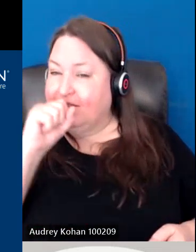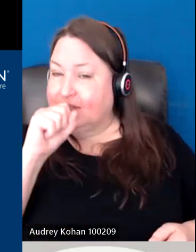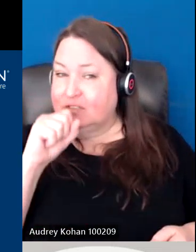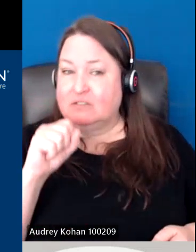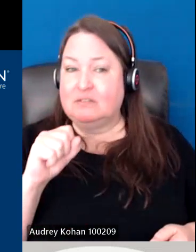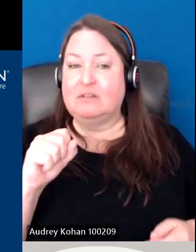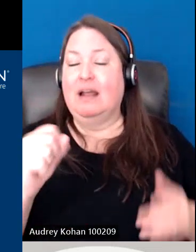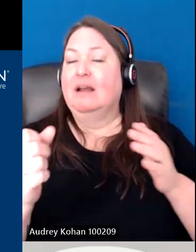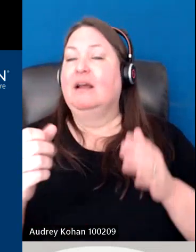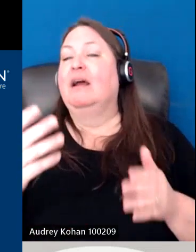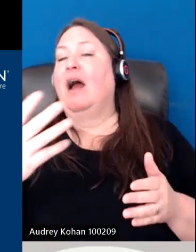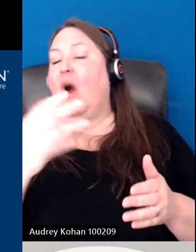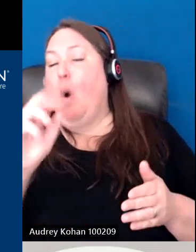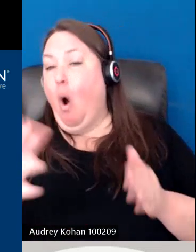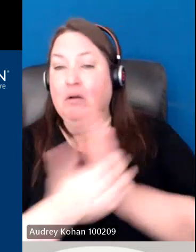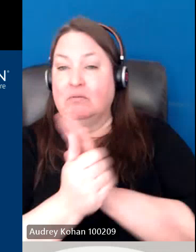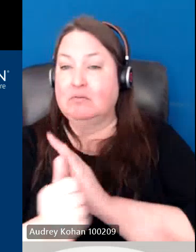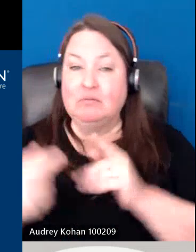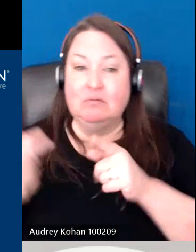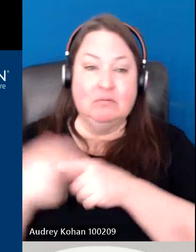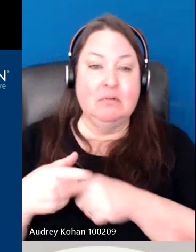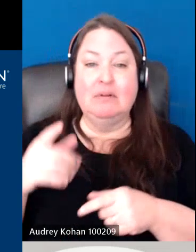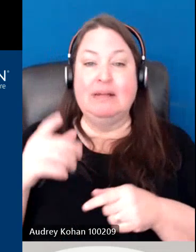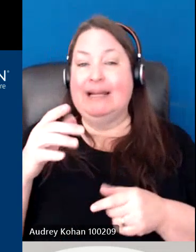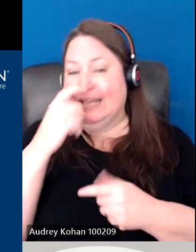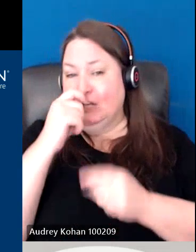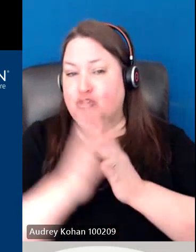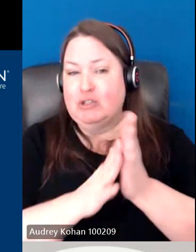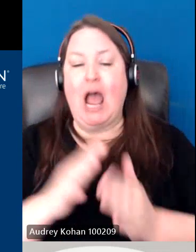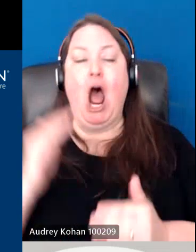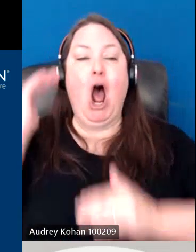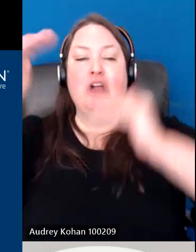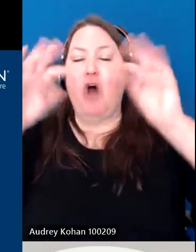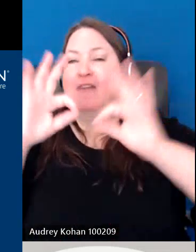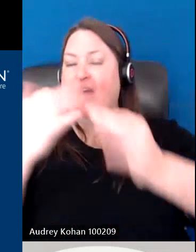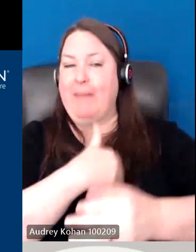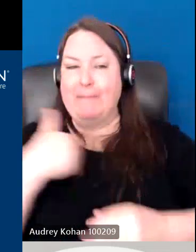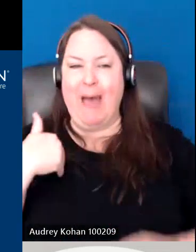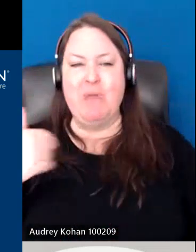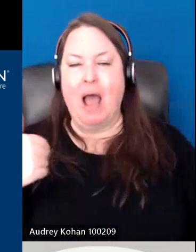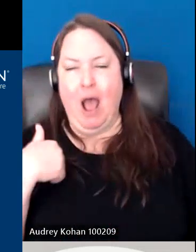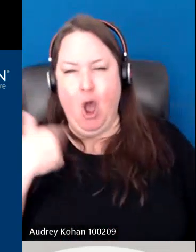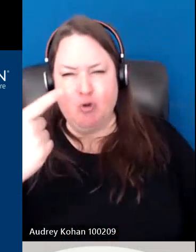confidentiality or conflict of interest uh adult and family members and I'm going to go into this